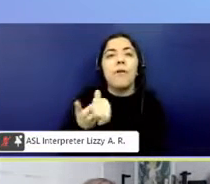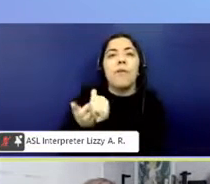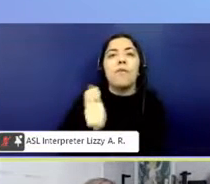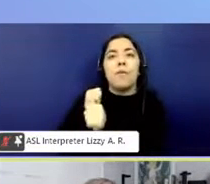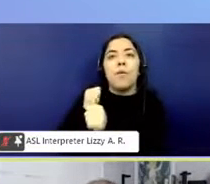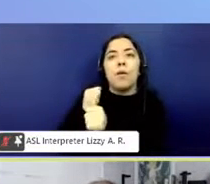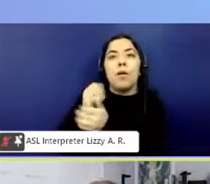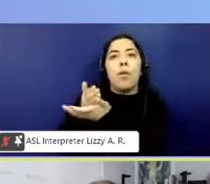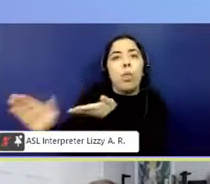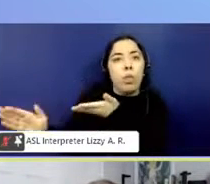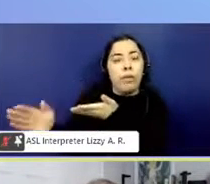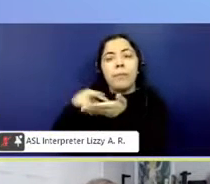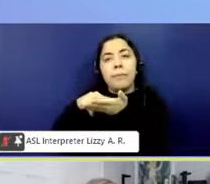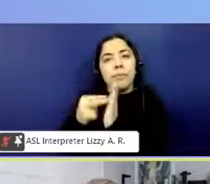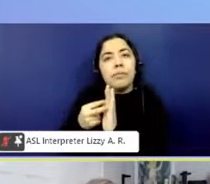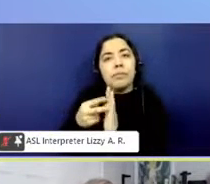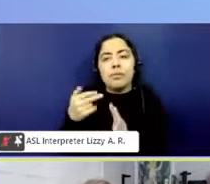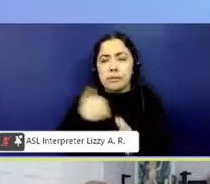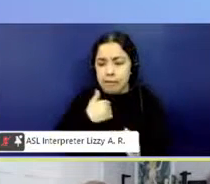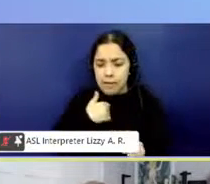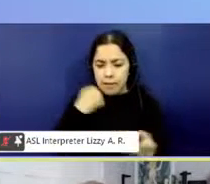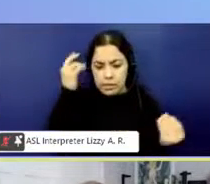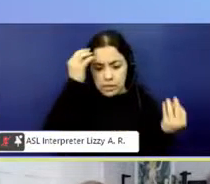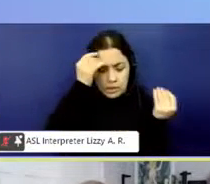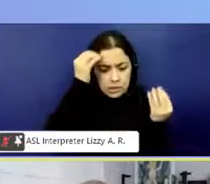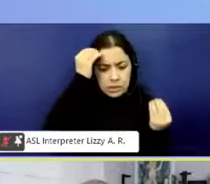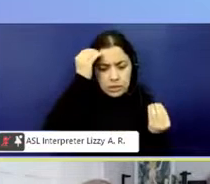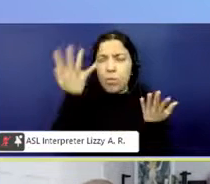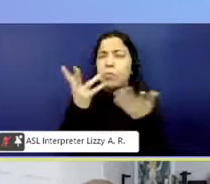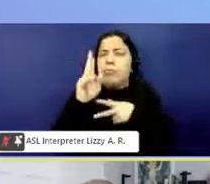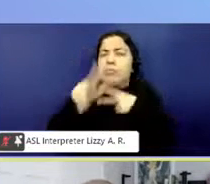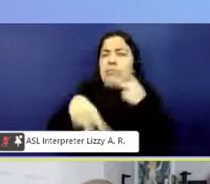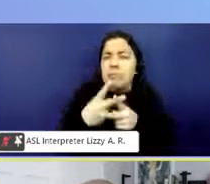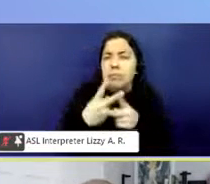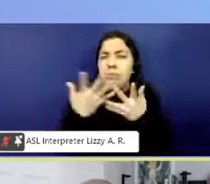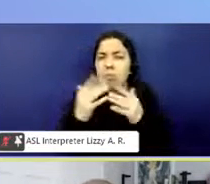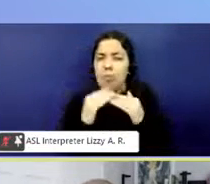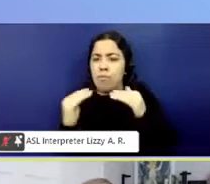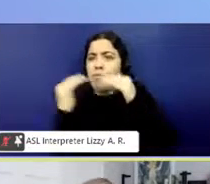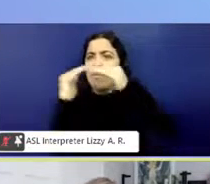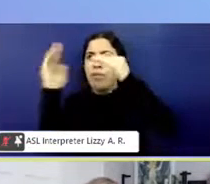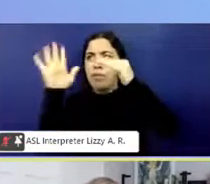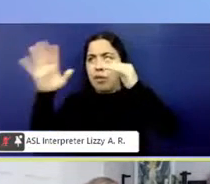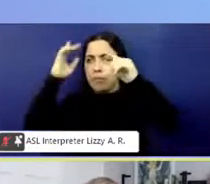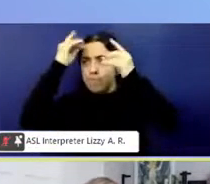can begin to ask ourselves what kind and what level of cognitive demands do our experiences